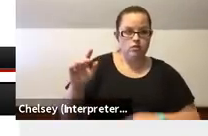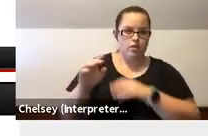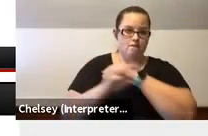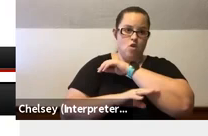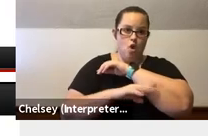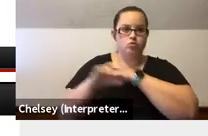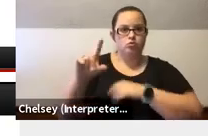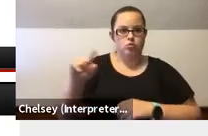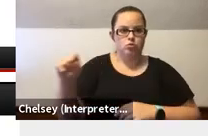Sage Talbot: And then you'll go to step two.